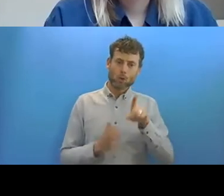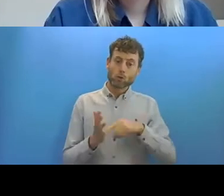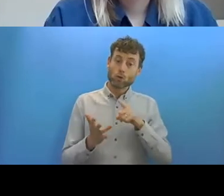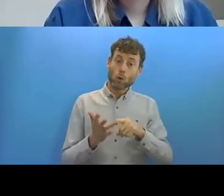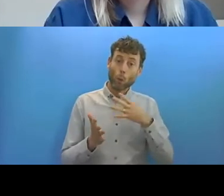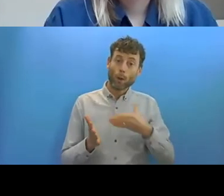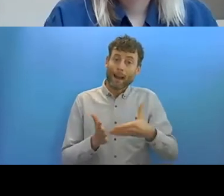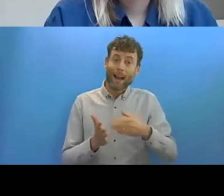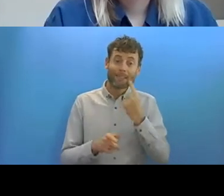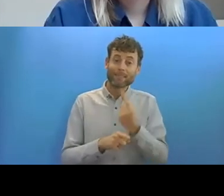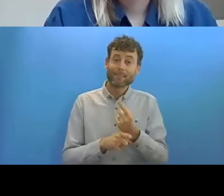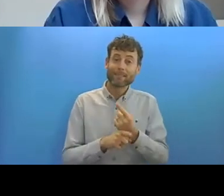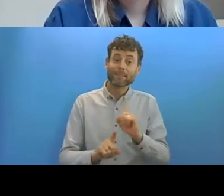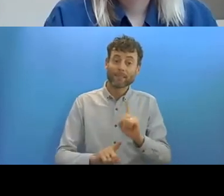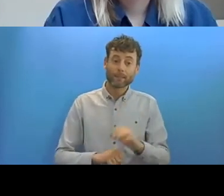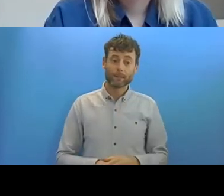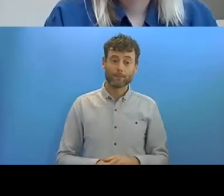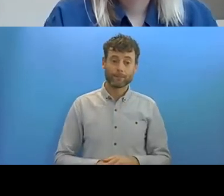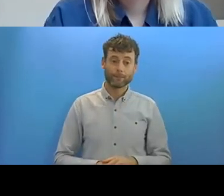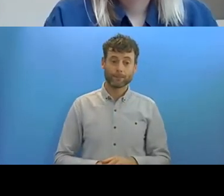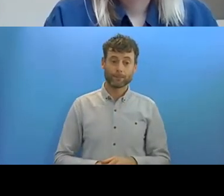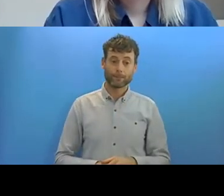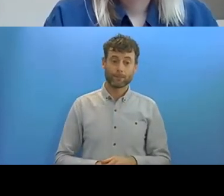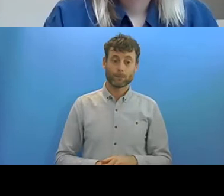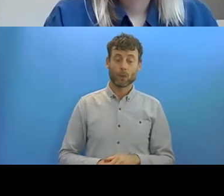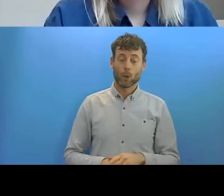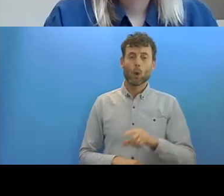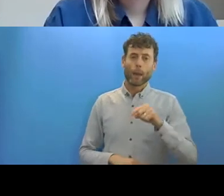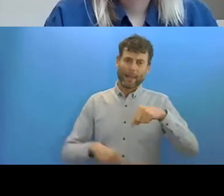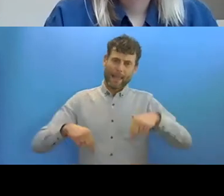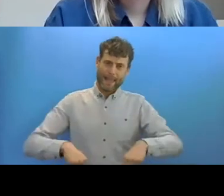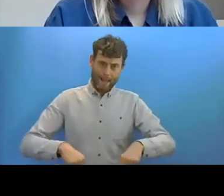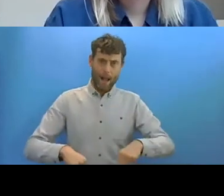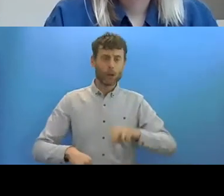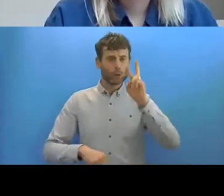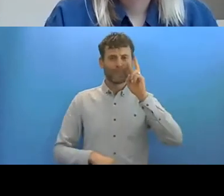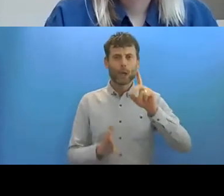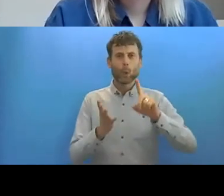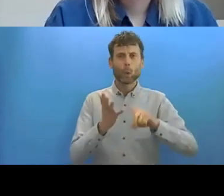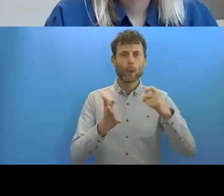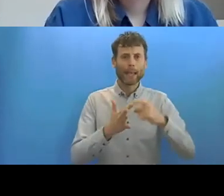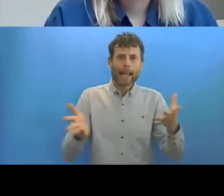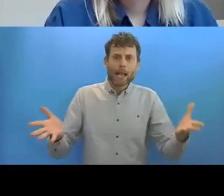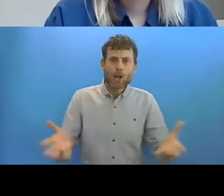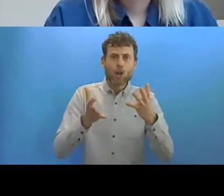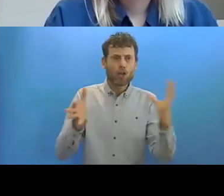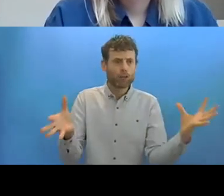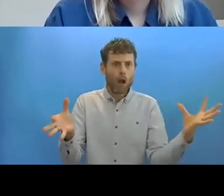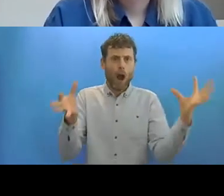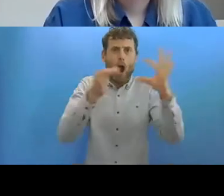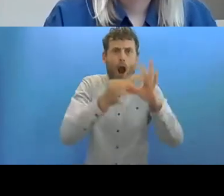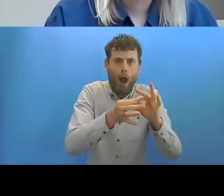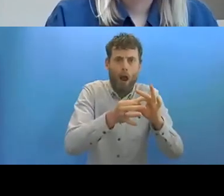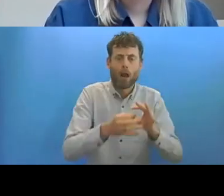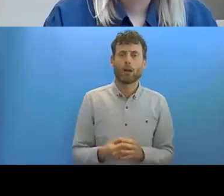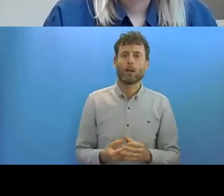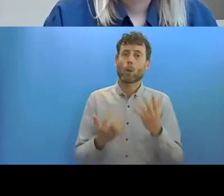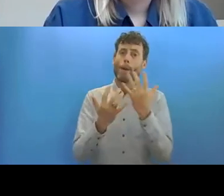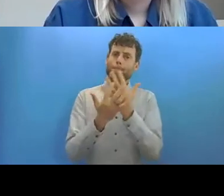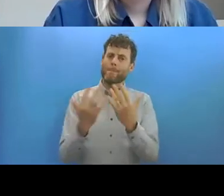I just wanted to follow on, because even within the UK, that has happened.